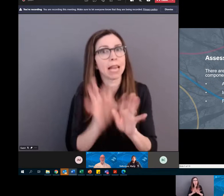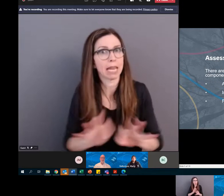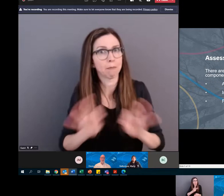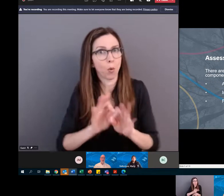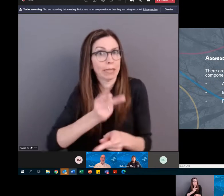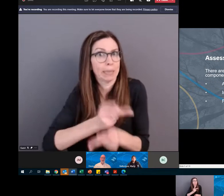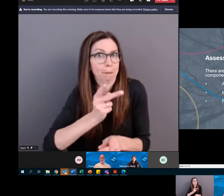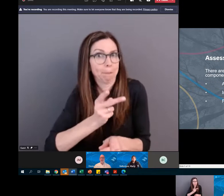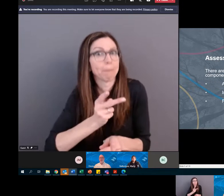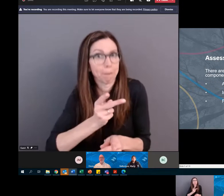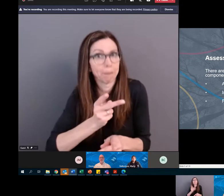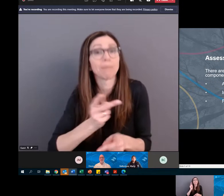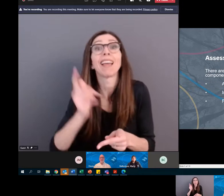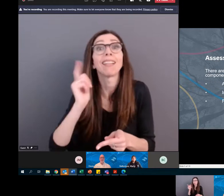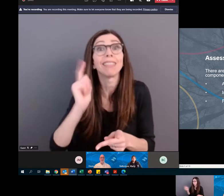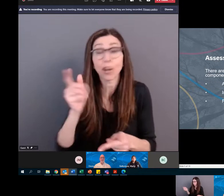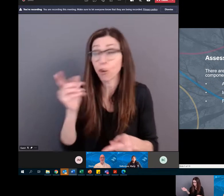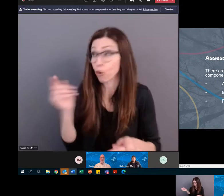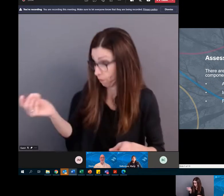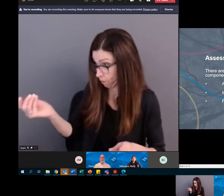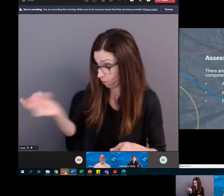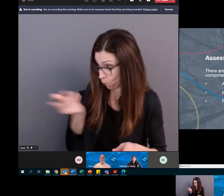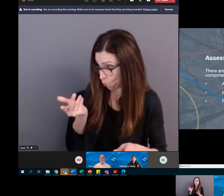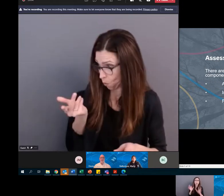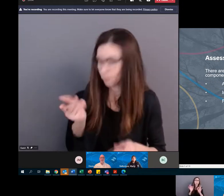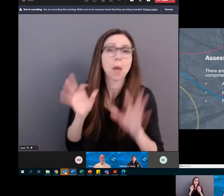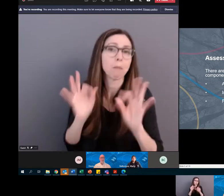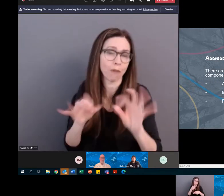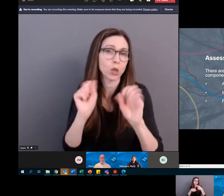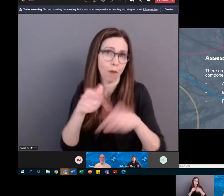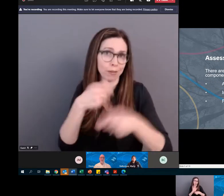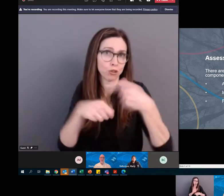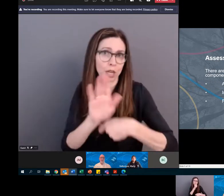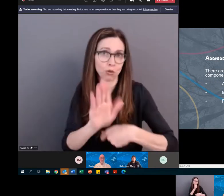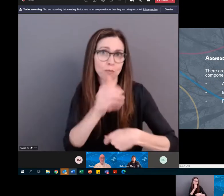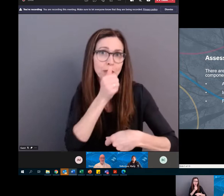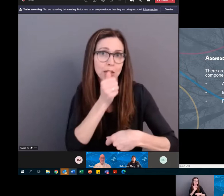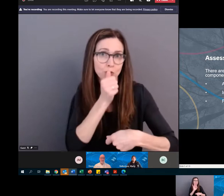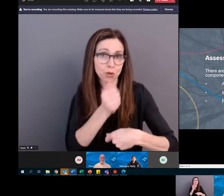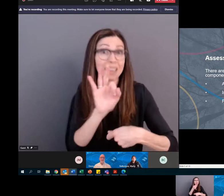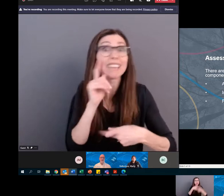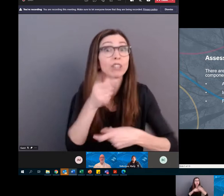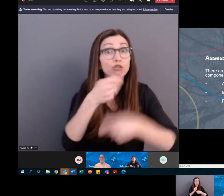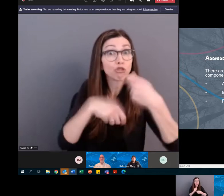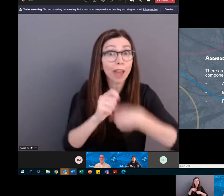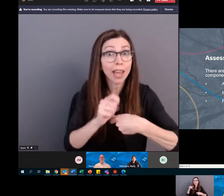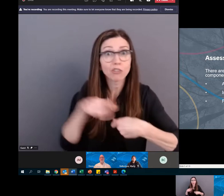your result letter to make sure that the jury has a chance to see it. Also,